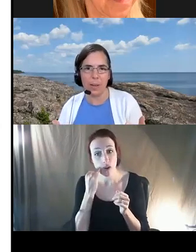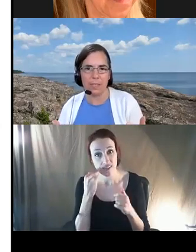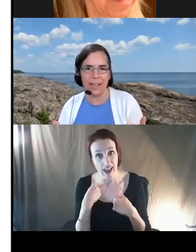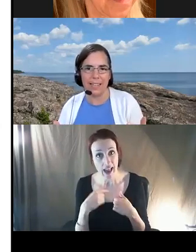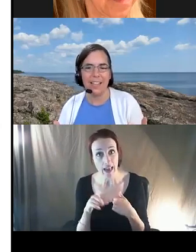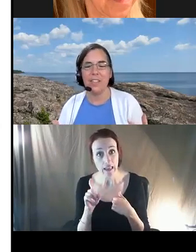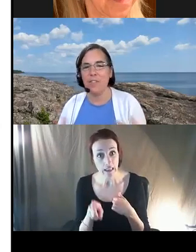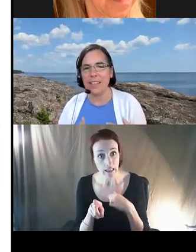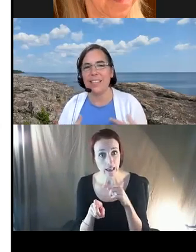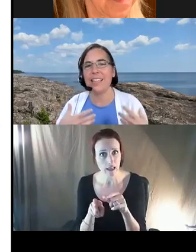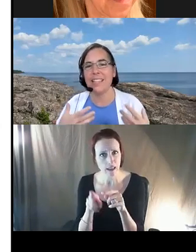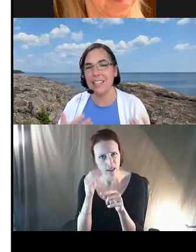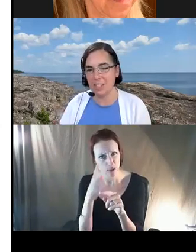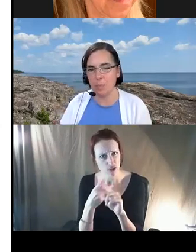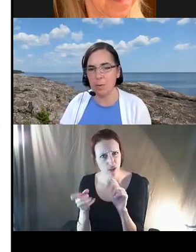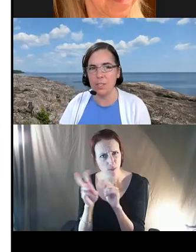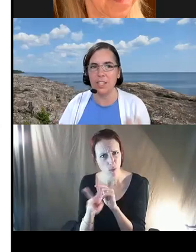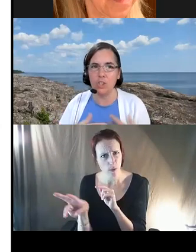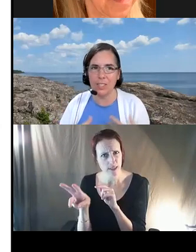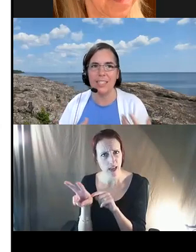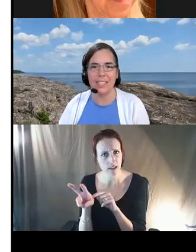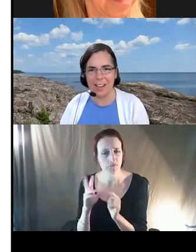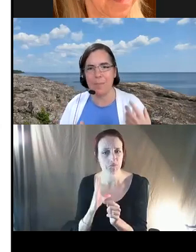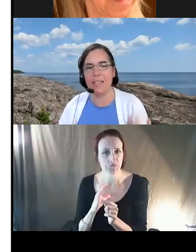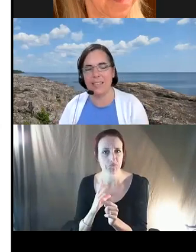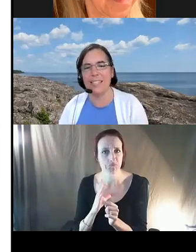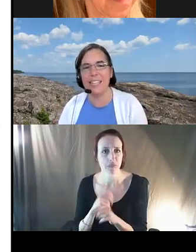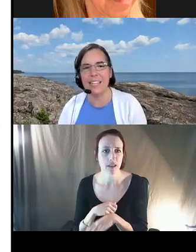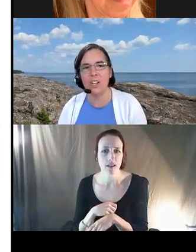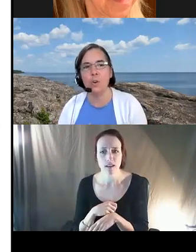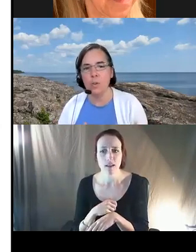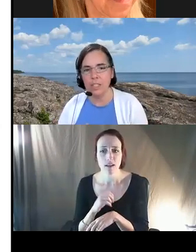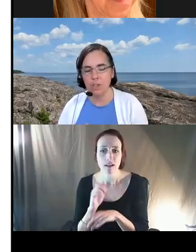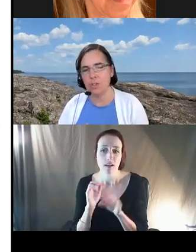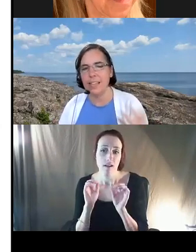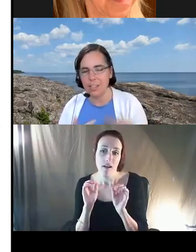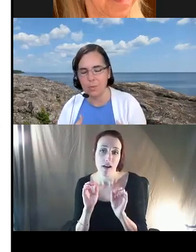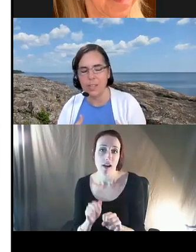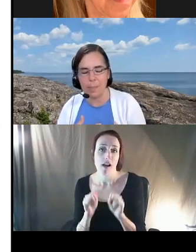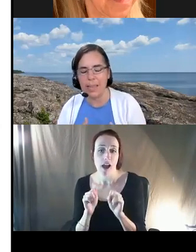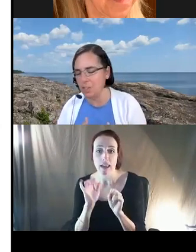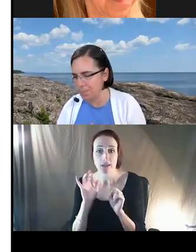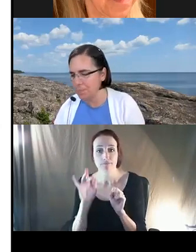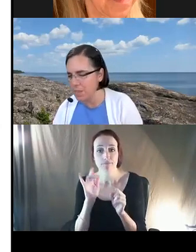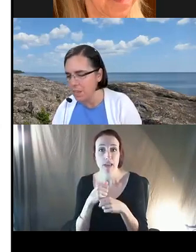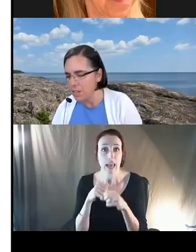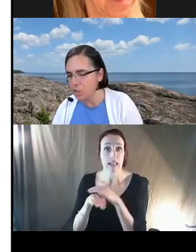a website, the fact that I can expose it just in time as I need it will ensure I can read the page.